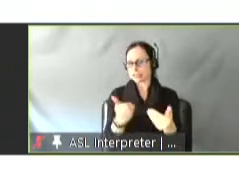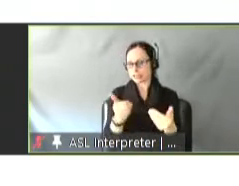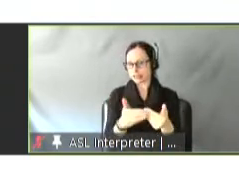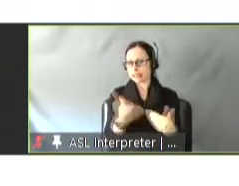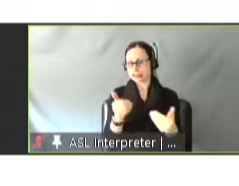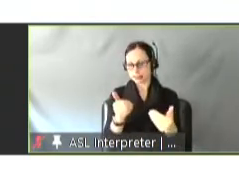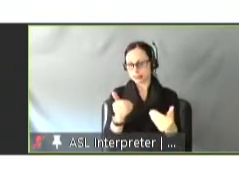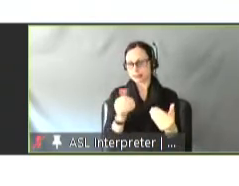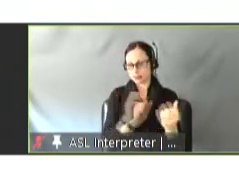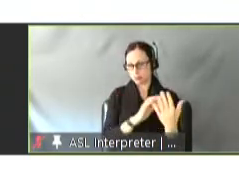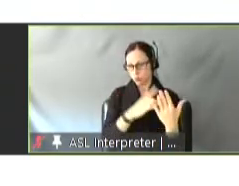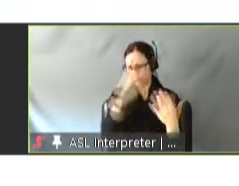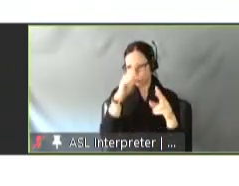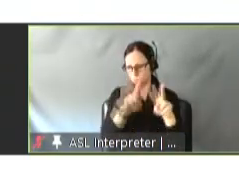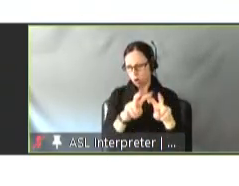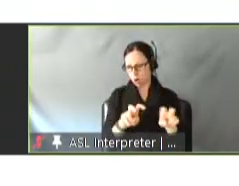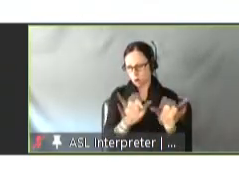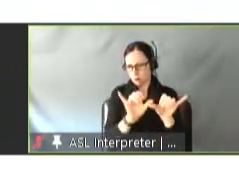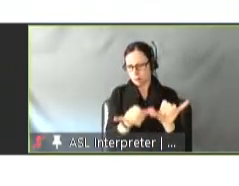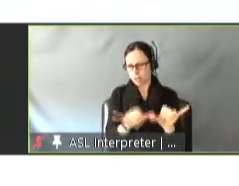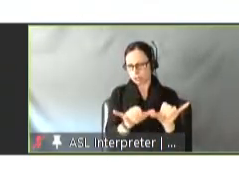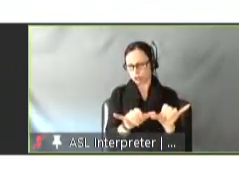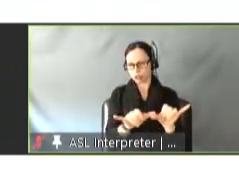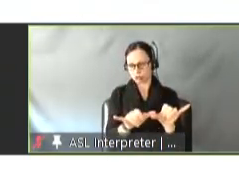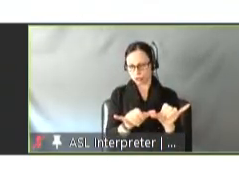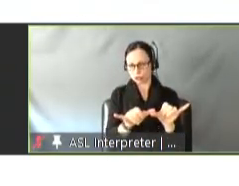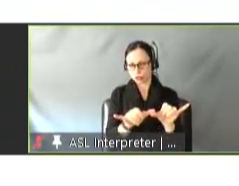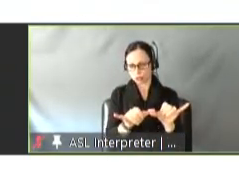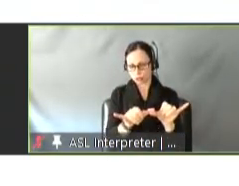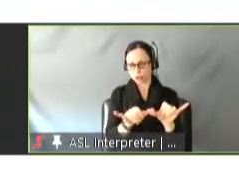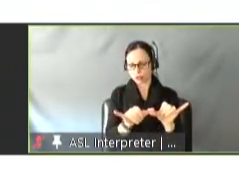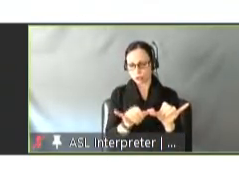correlates of protection because they're easy to measure in a laboratory setting. They're easy to